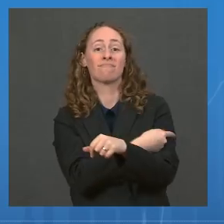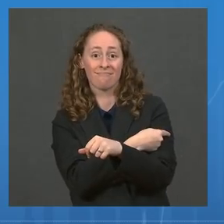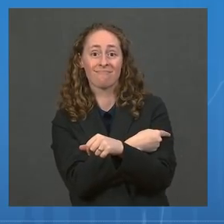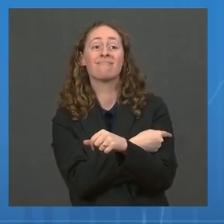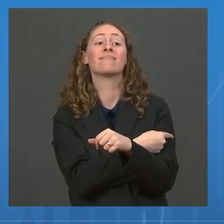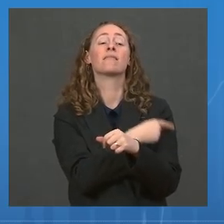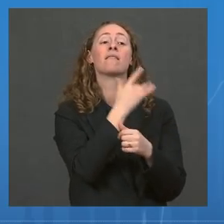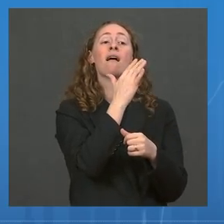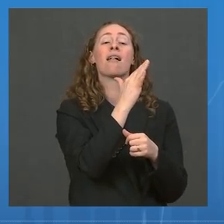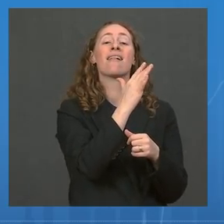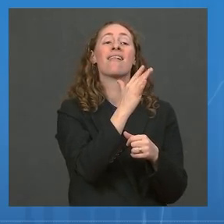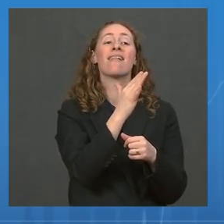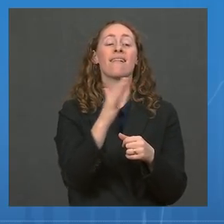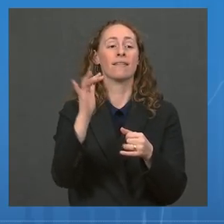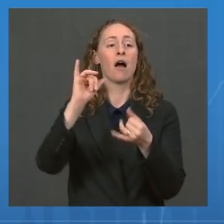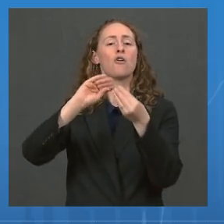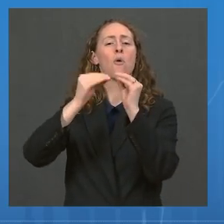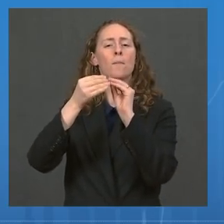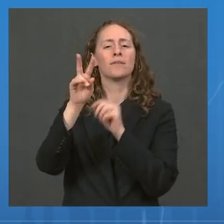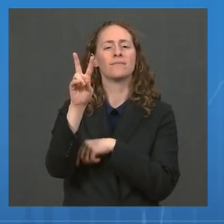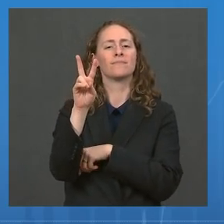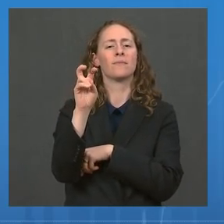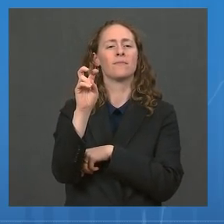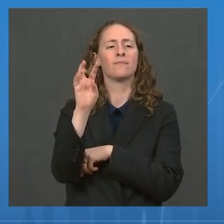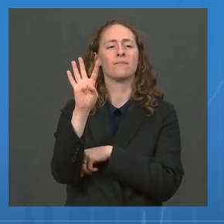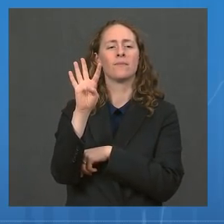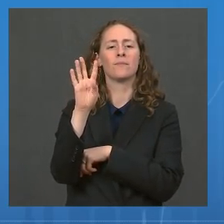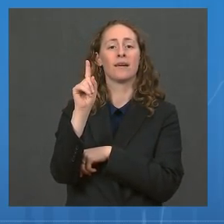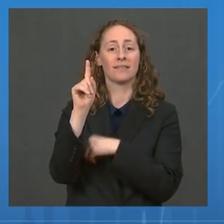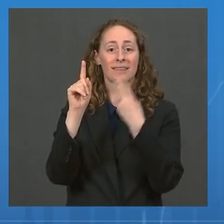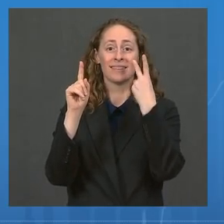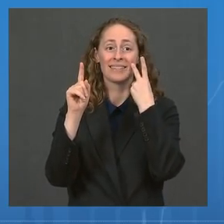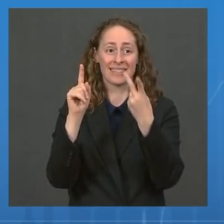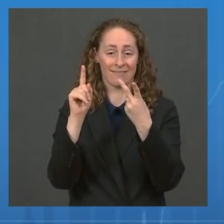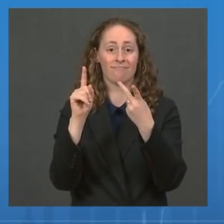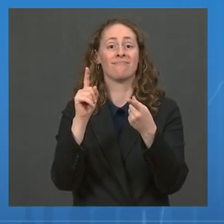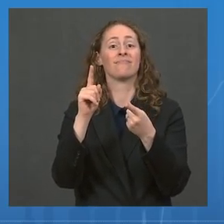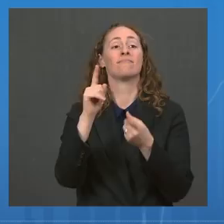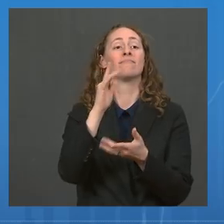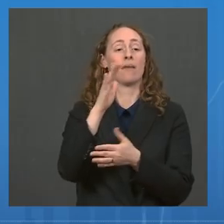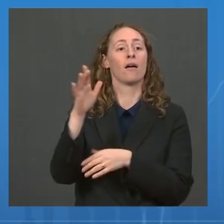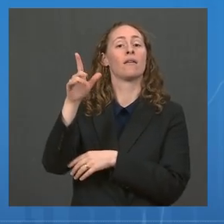It went up dramatically after dose three to 1,321.